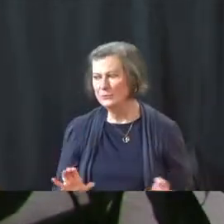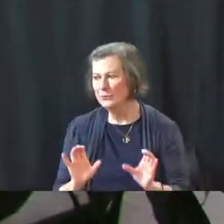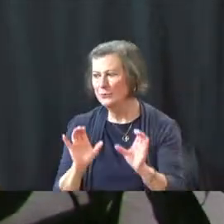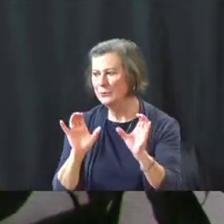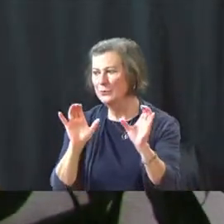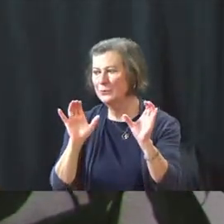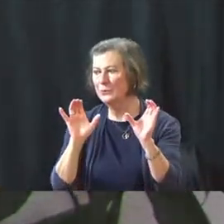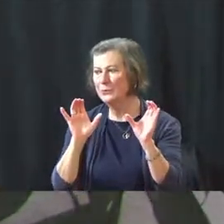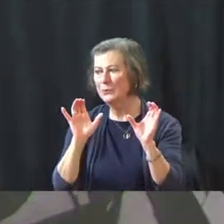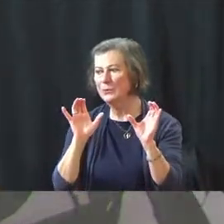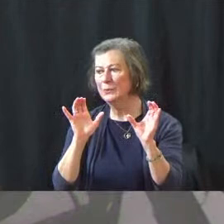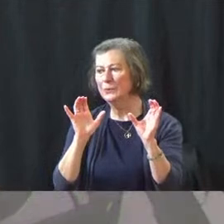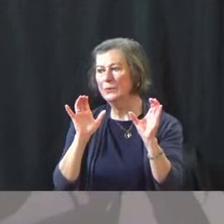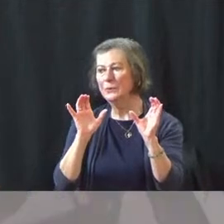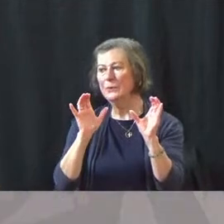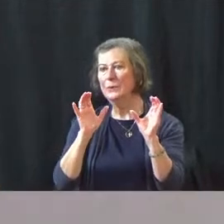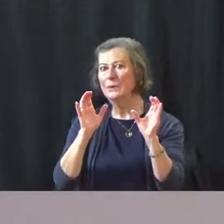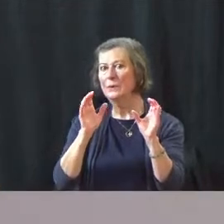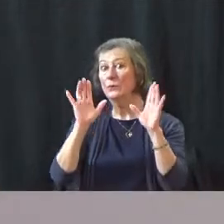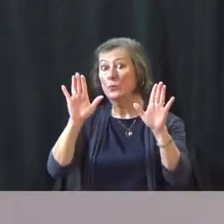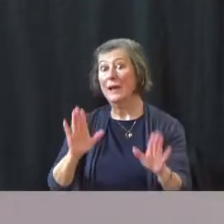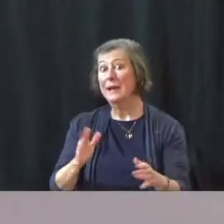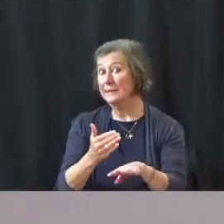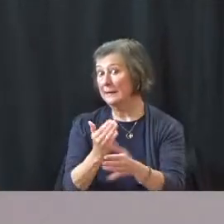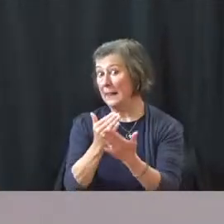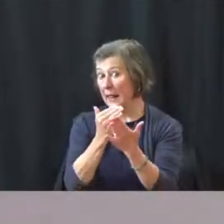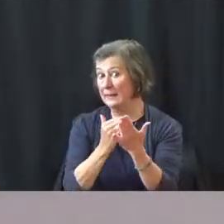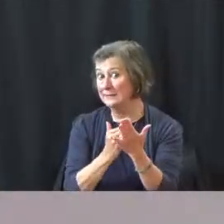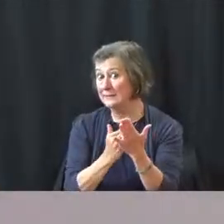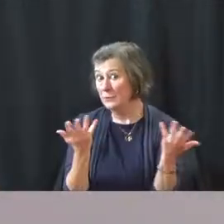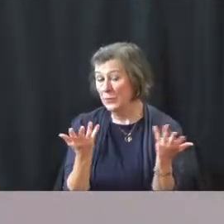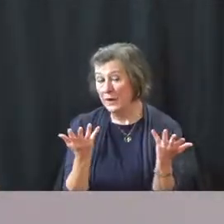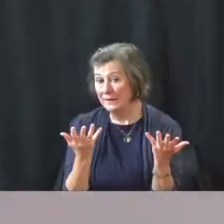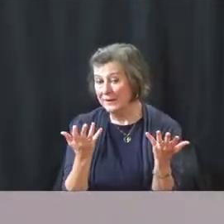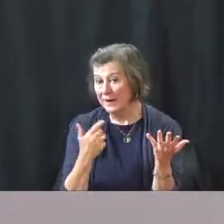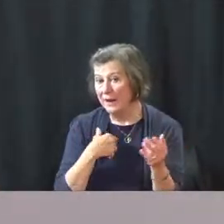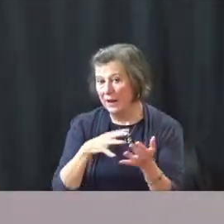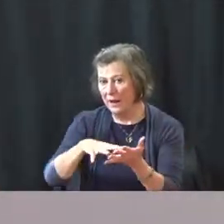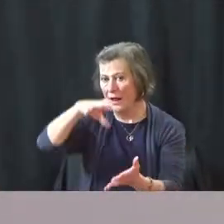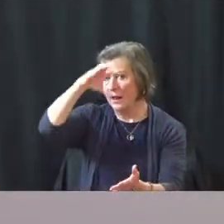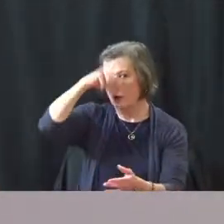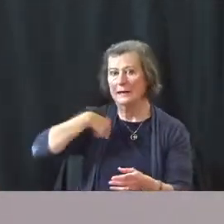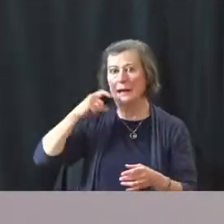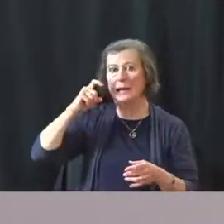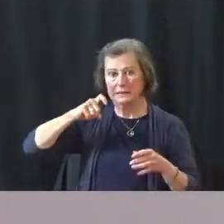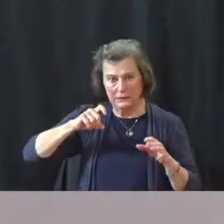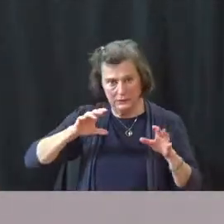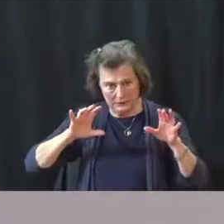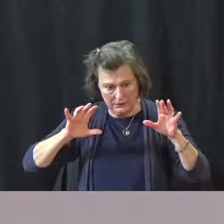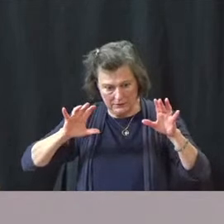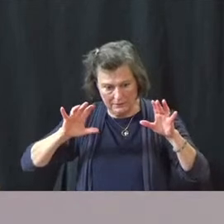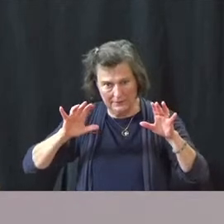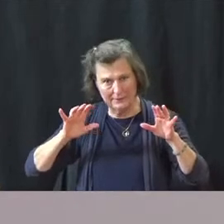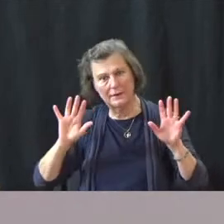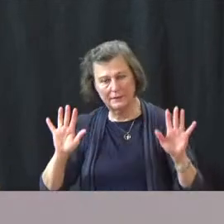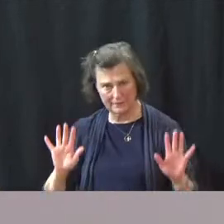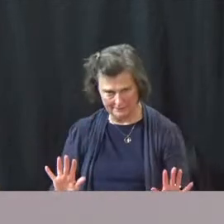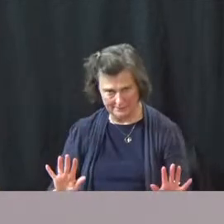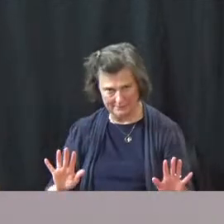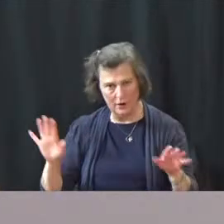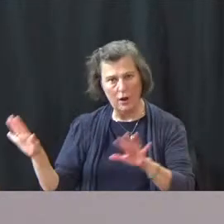My greatest lesson however was that I learned that I needed to lighten up and maybe even